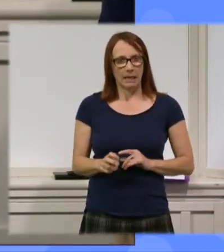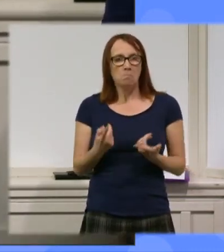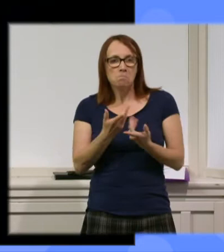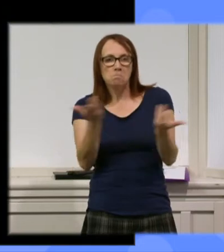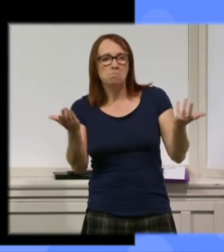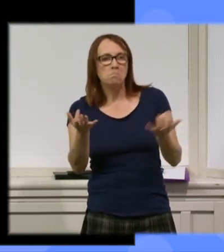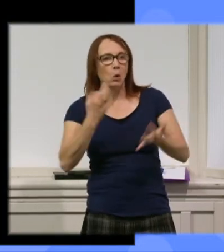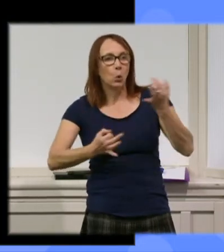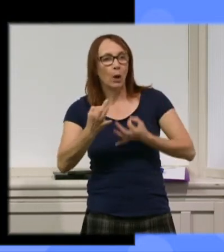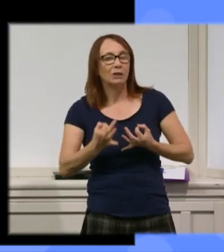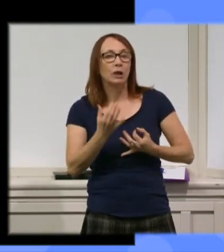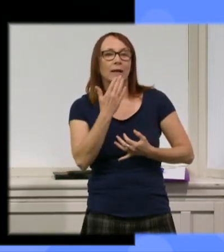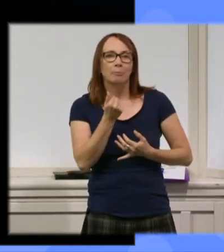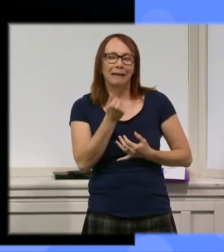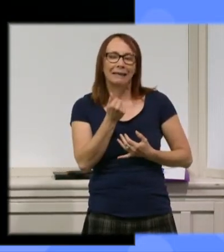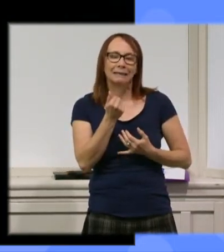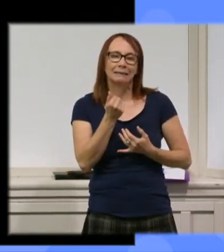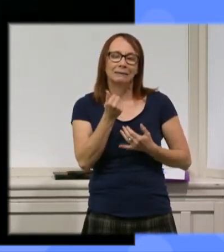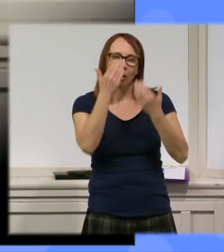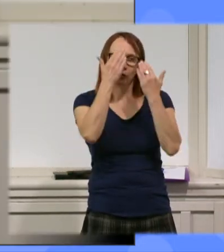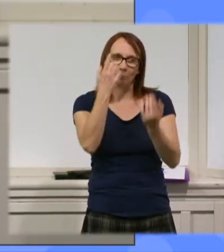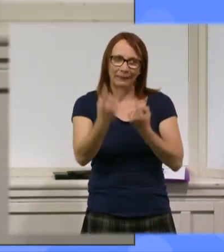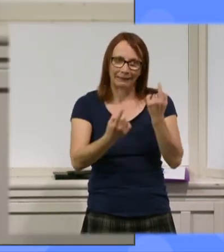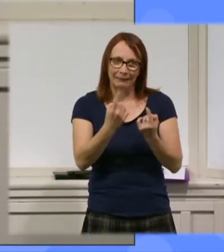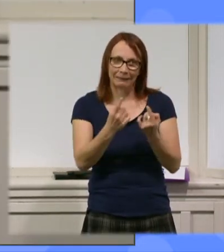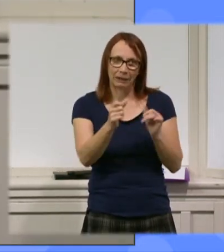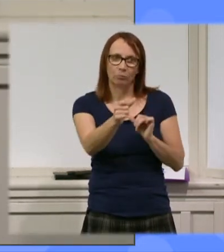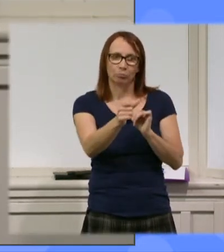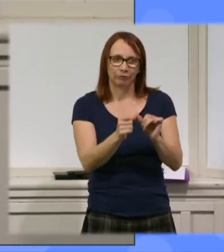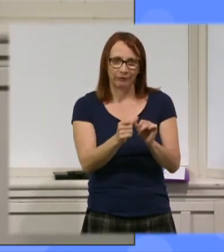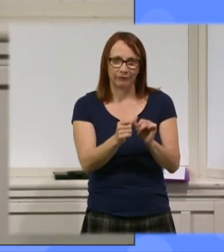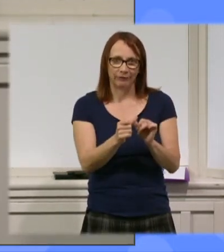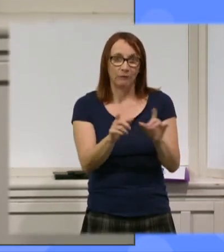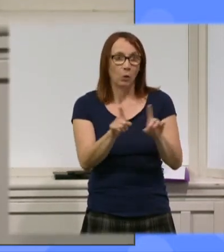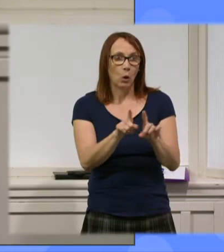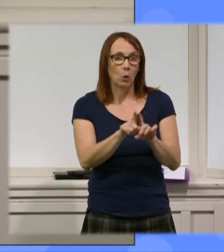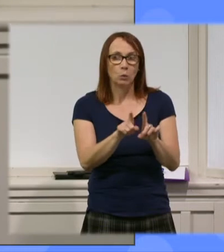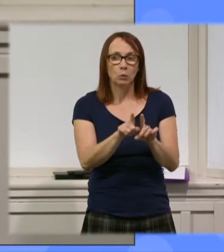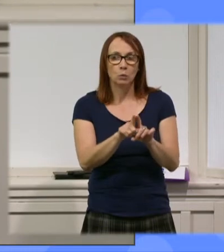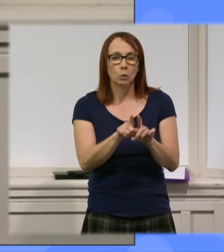questions Curtis Lee succinctly and to tell identified two in particular if you